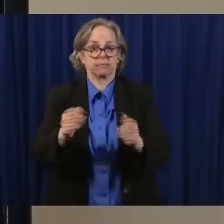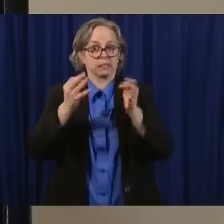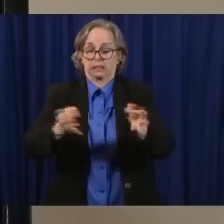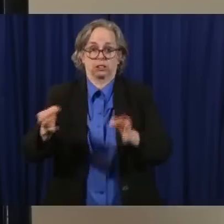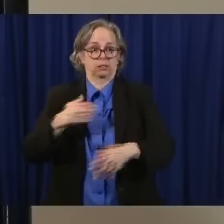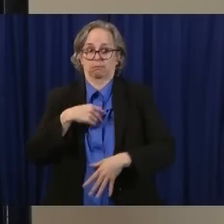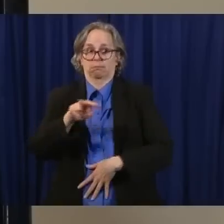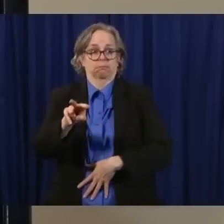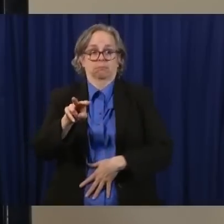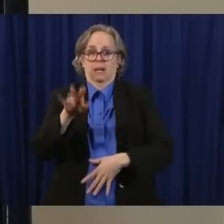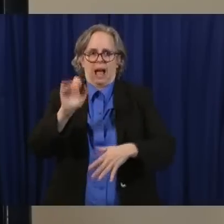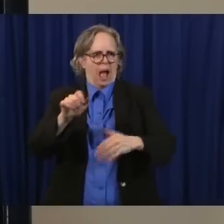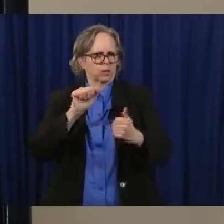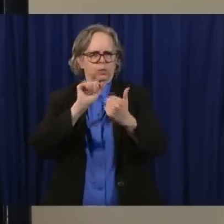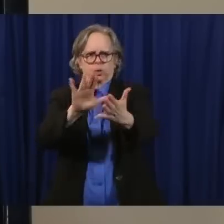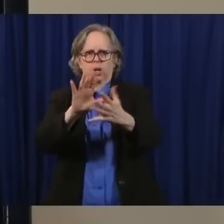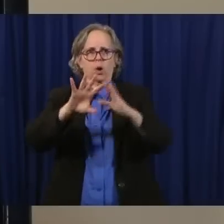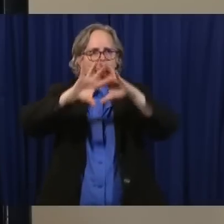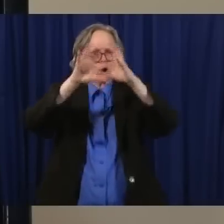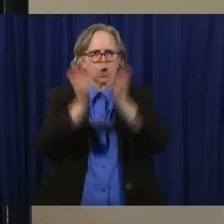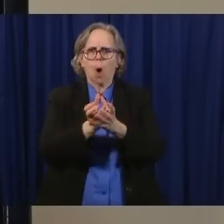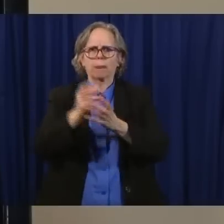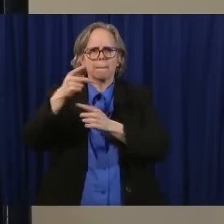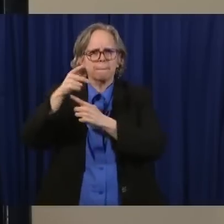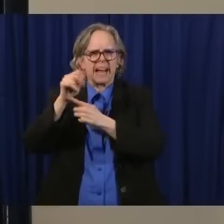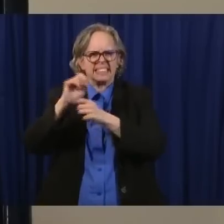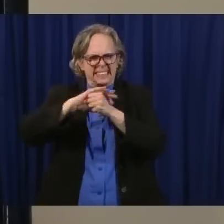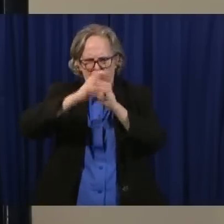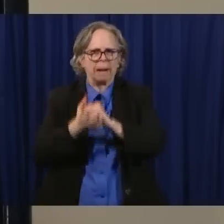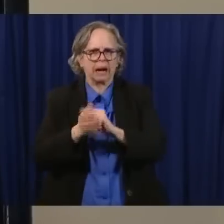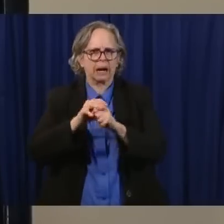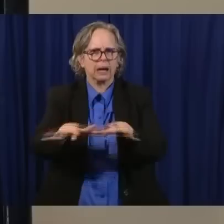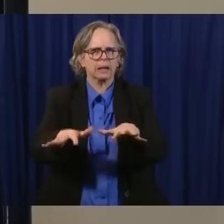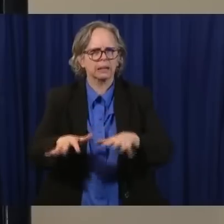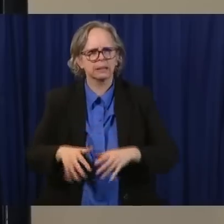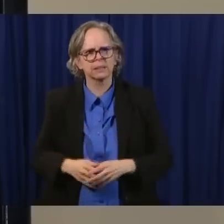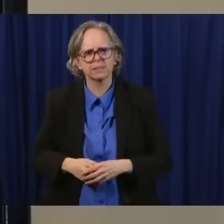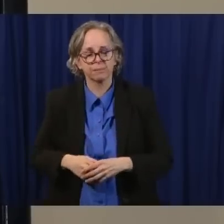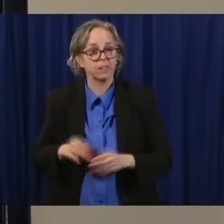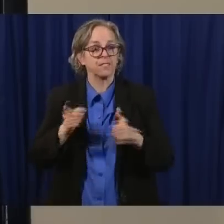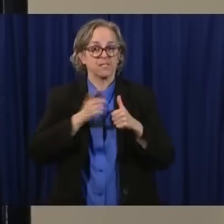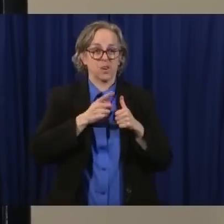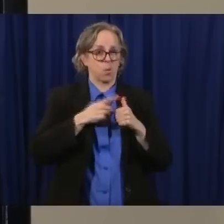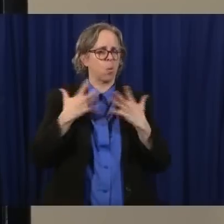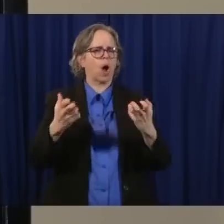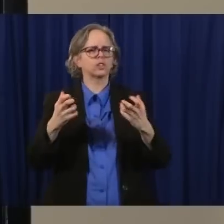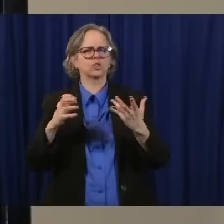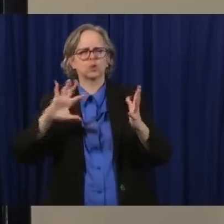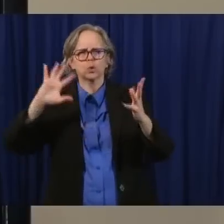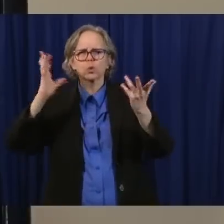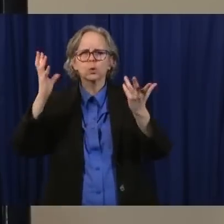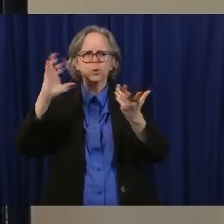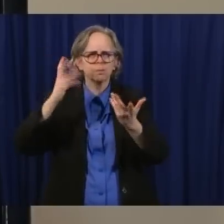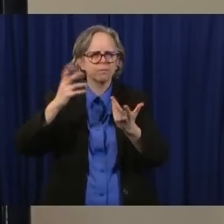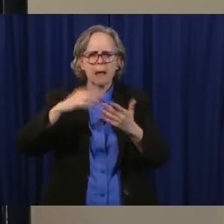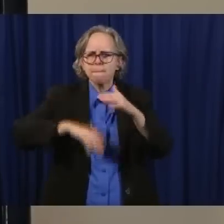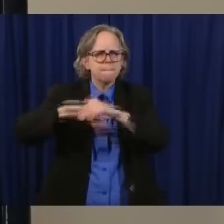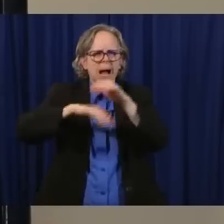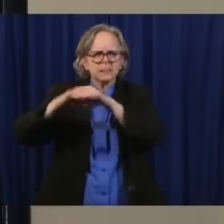WE REALLY ARE TRYING TO MAKE AND HAVE BEEN MAKING ALL ALONG, THE MOST AGGRESSIVE MOVES WE CAN IN DEALING WITH THIS GLOBAL PANDEMIC.